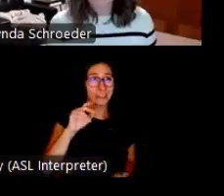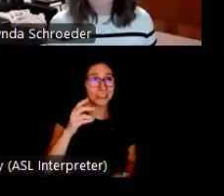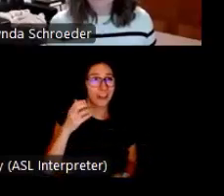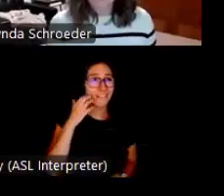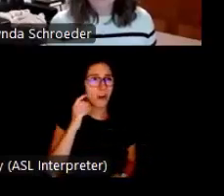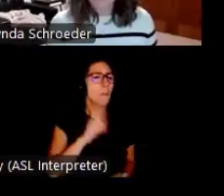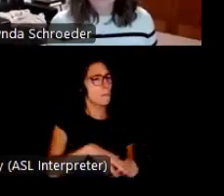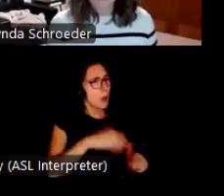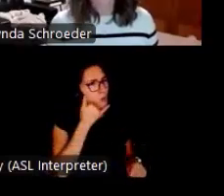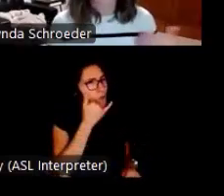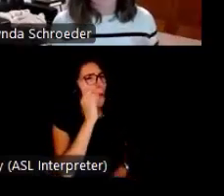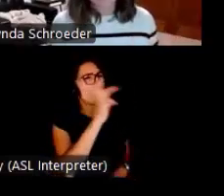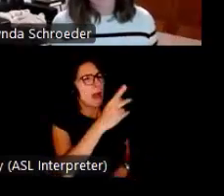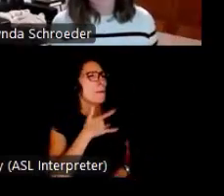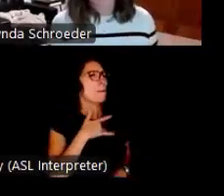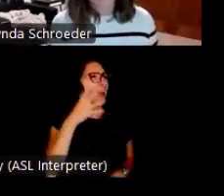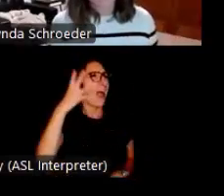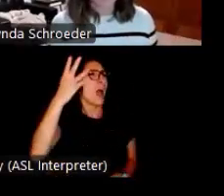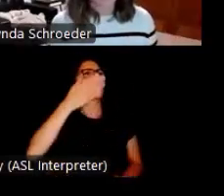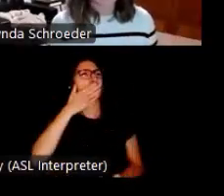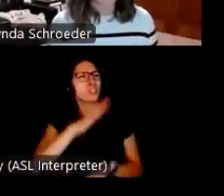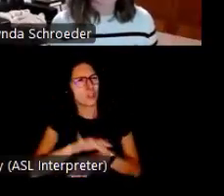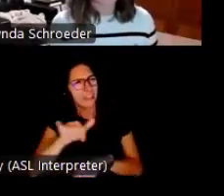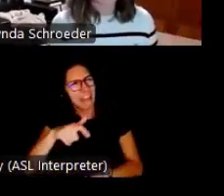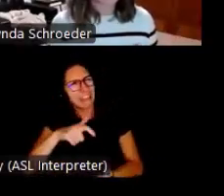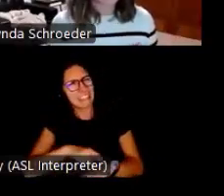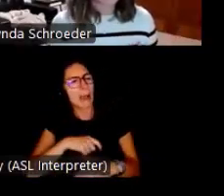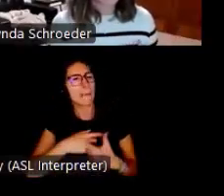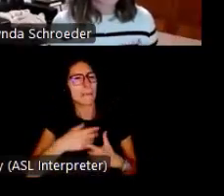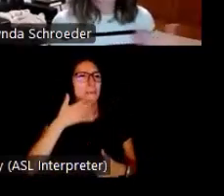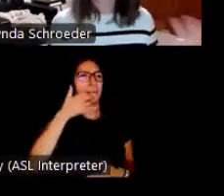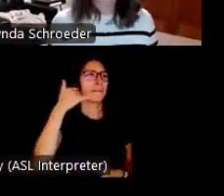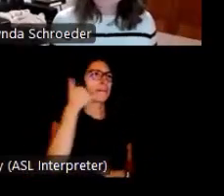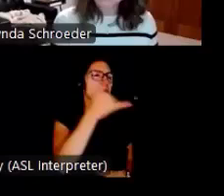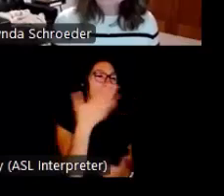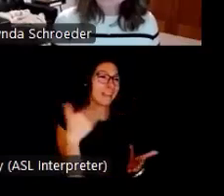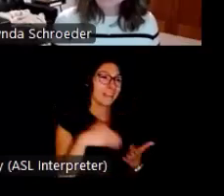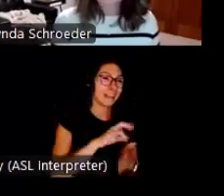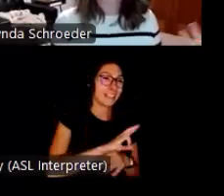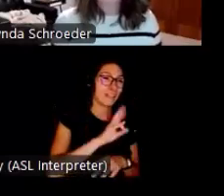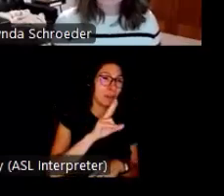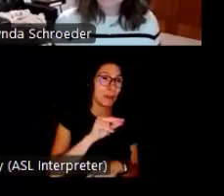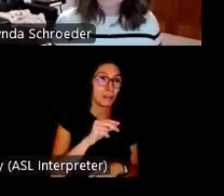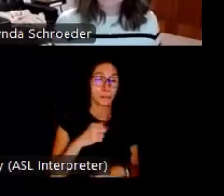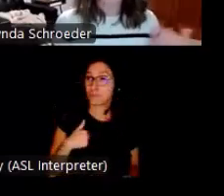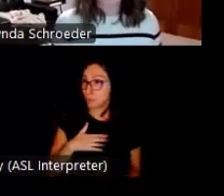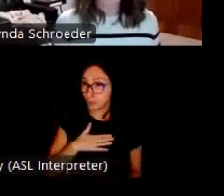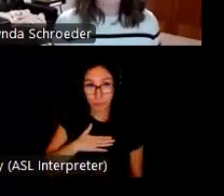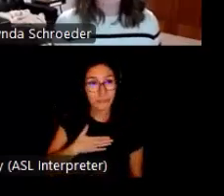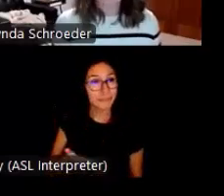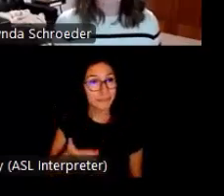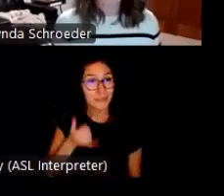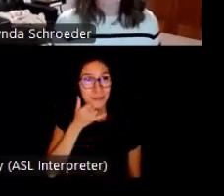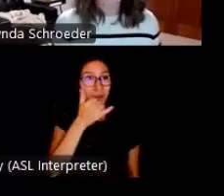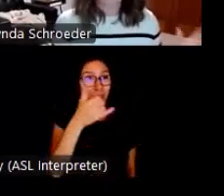for dinner about this time. So call back at 7:30 in the evening. And so we did. We called the John Deere store at 7:30 because Steve